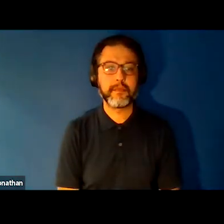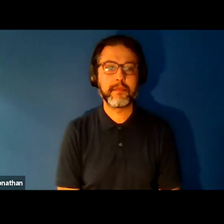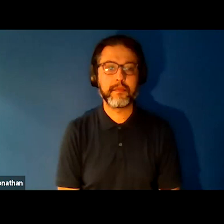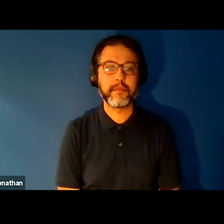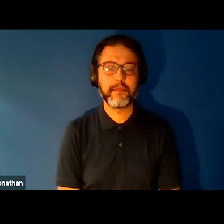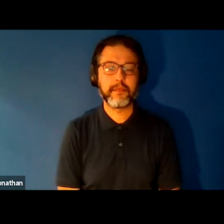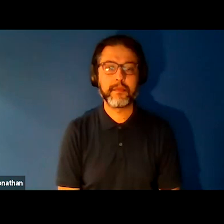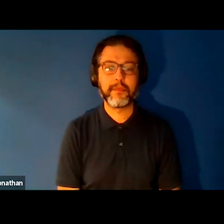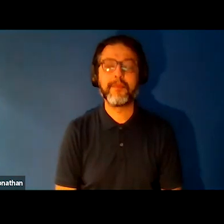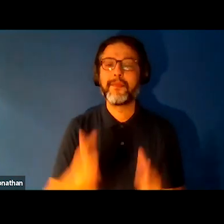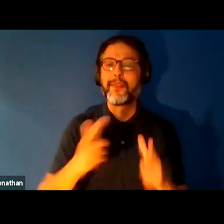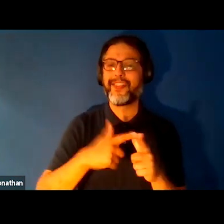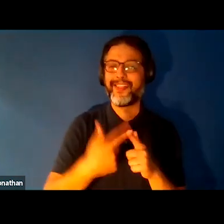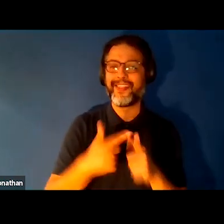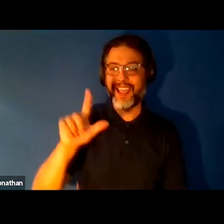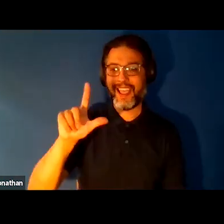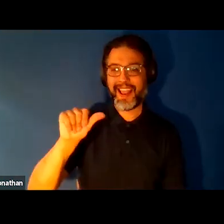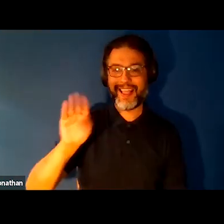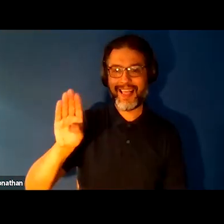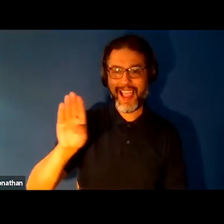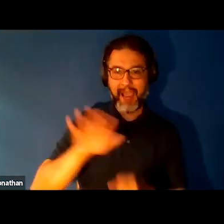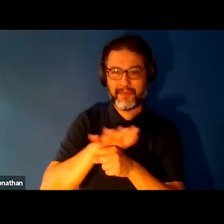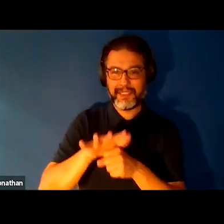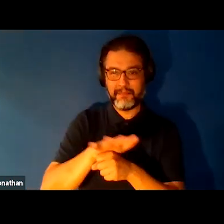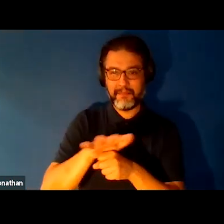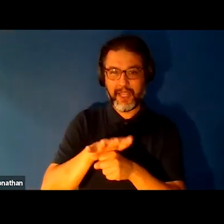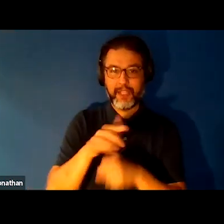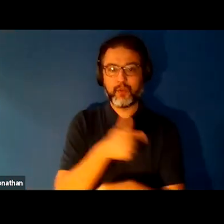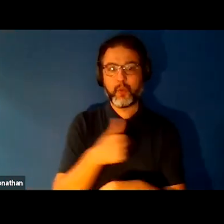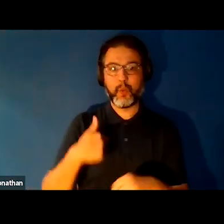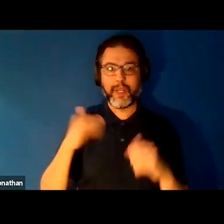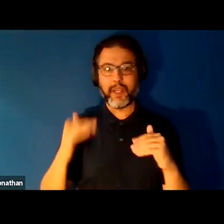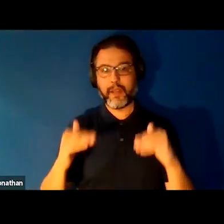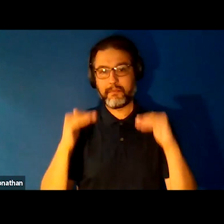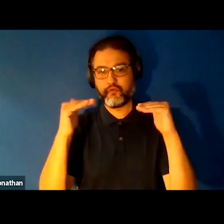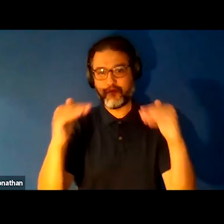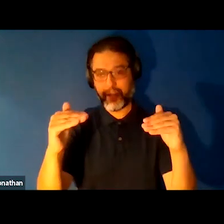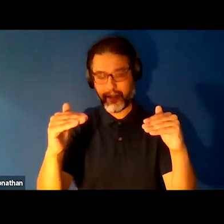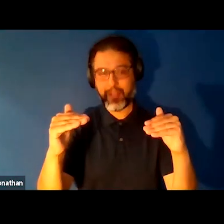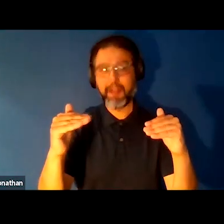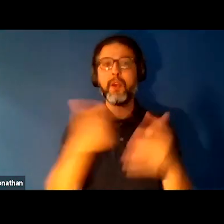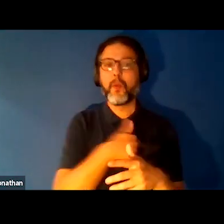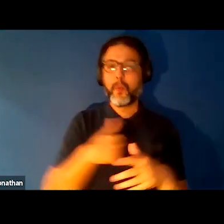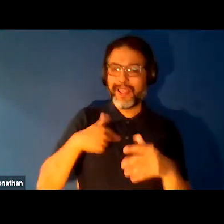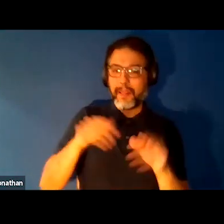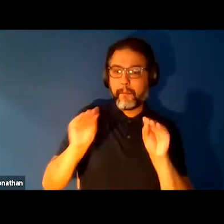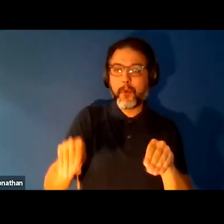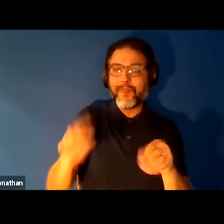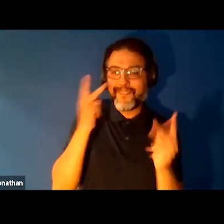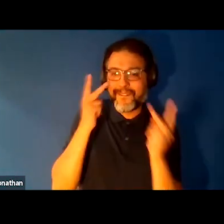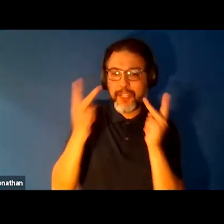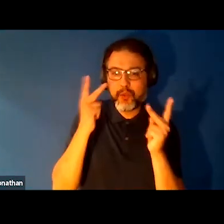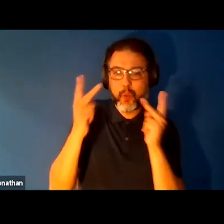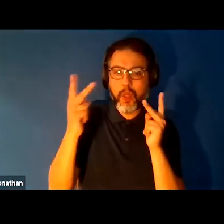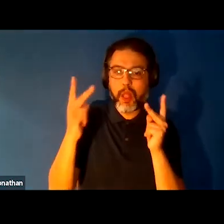And then the laboratory spaces, we upgraded, again, creating visual cues in the floor and